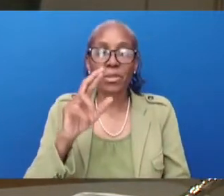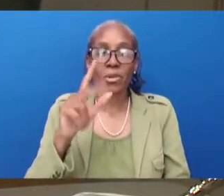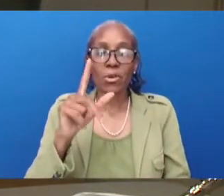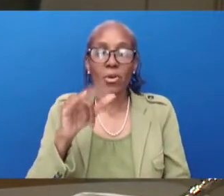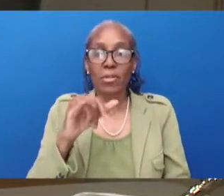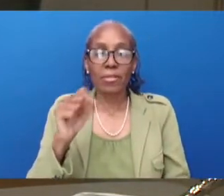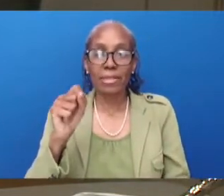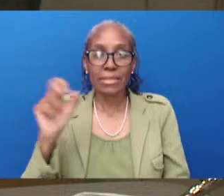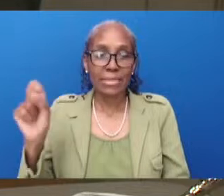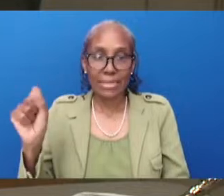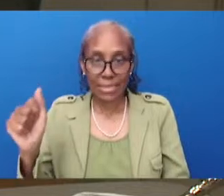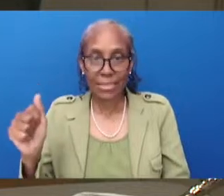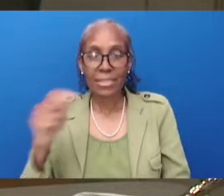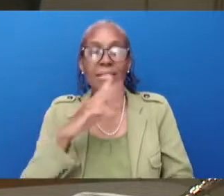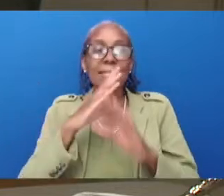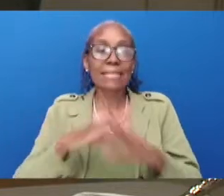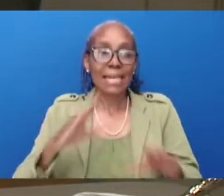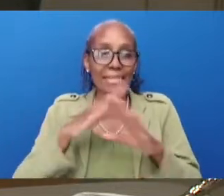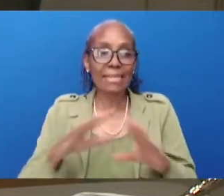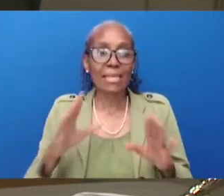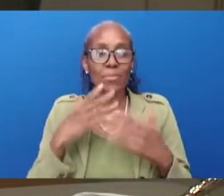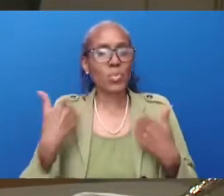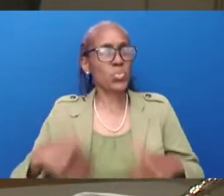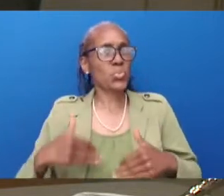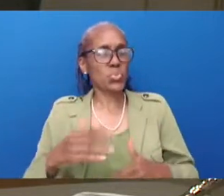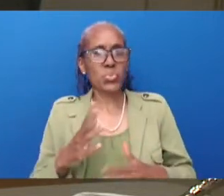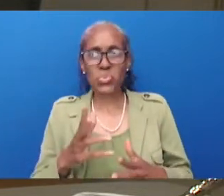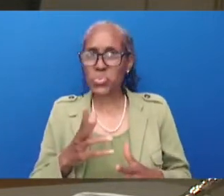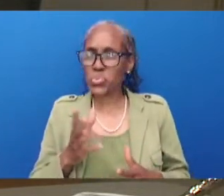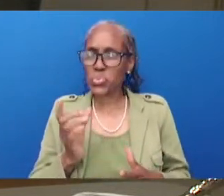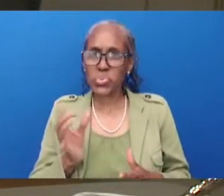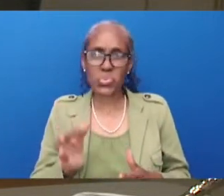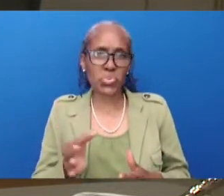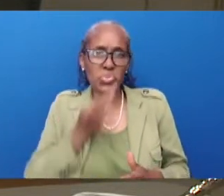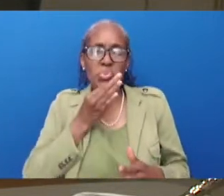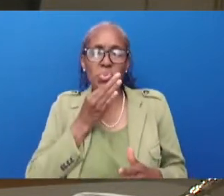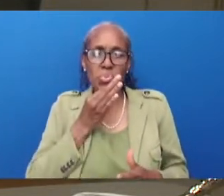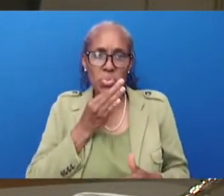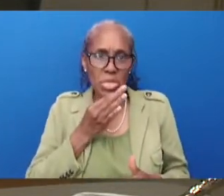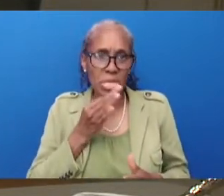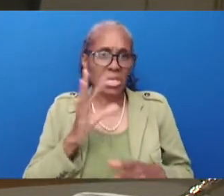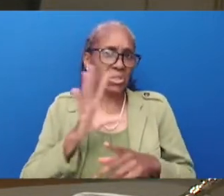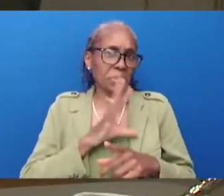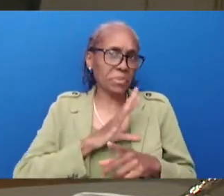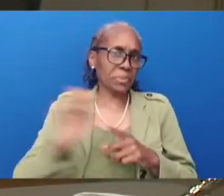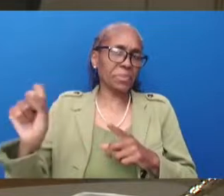WHO ARE A VITAL PART OF THE CLERKS, MY RIGHT HAND WOMAN,